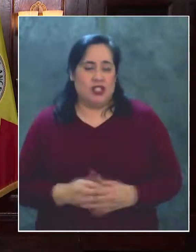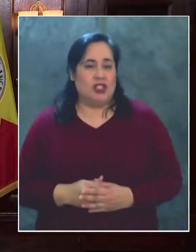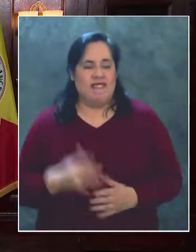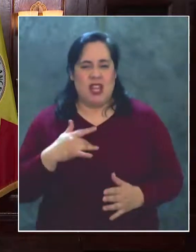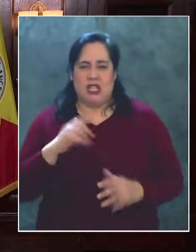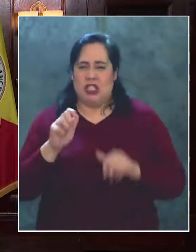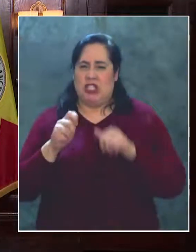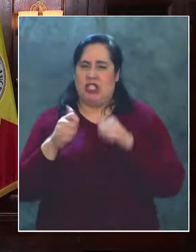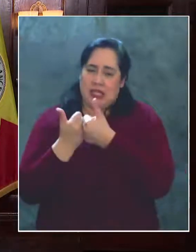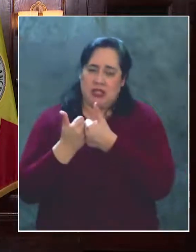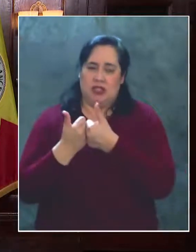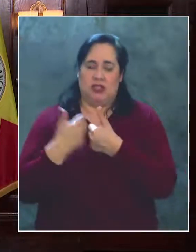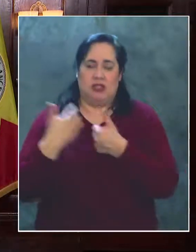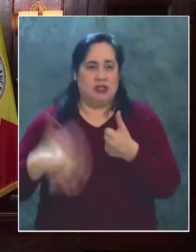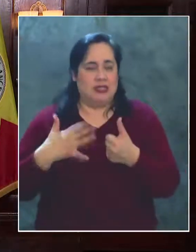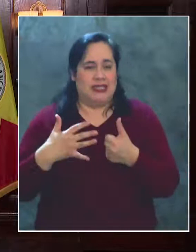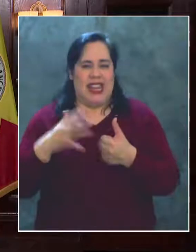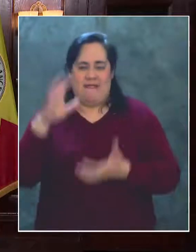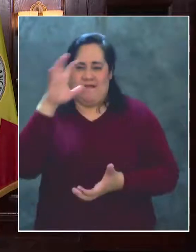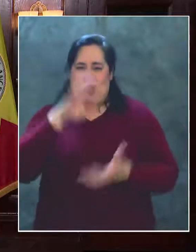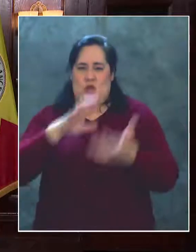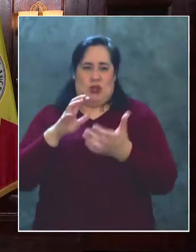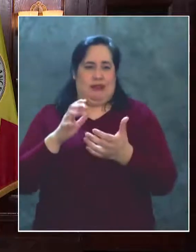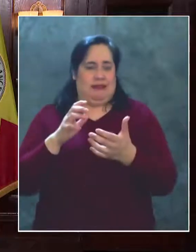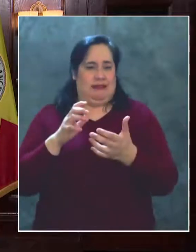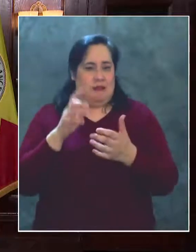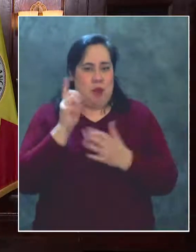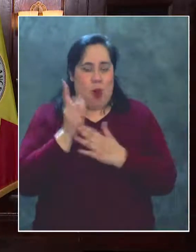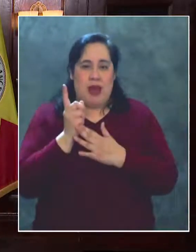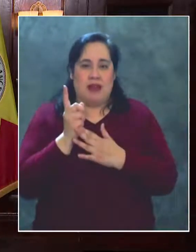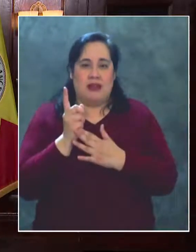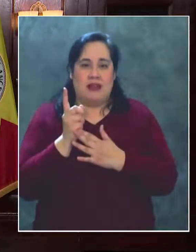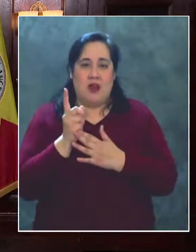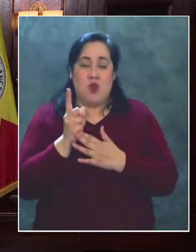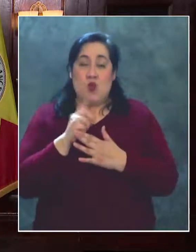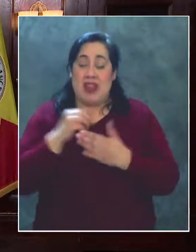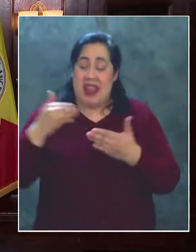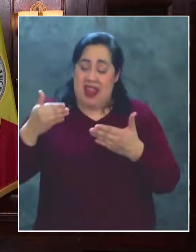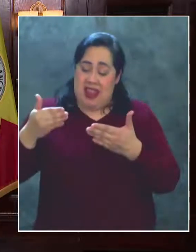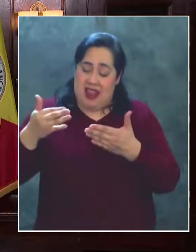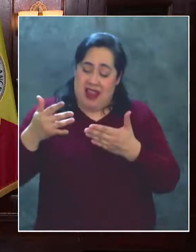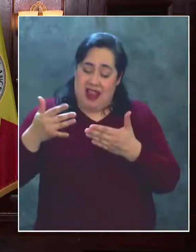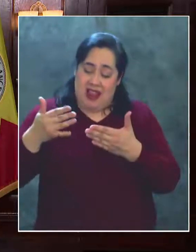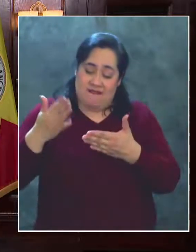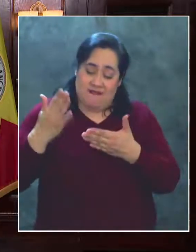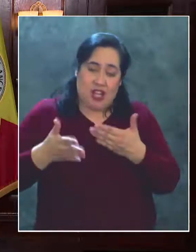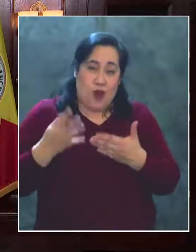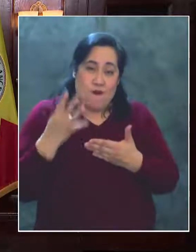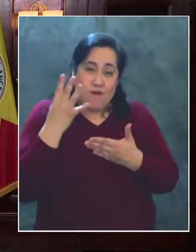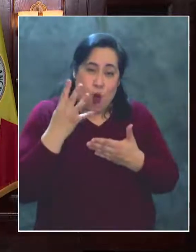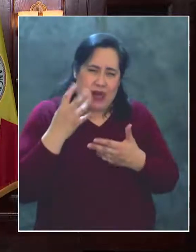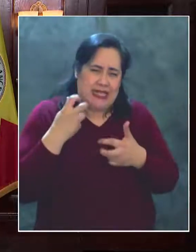IT'S A CHALLENGING CHAPTER, A CONFUSING MOMENT. AND IT'S CAPPING OFF FOUR LONG